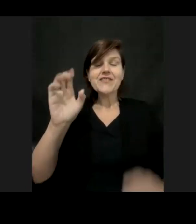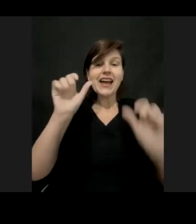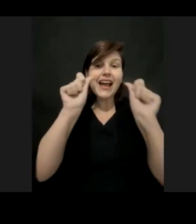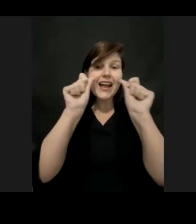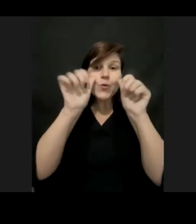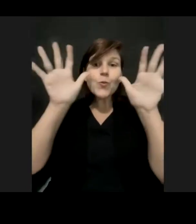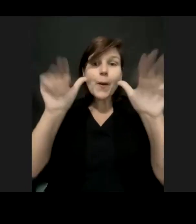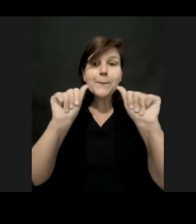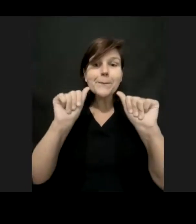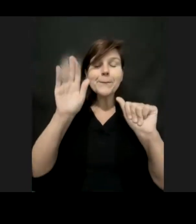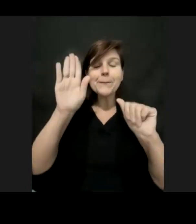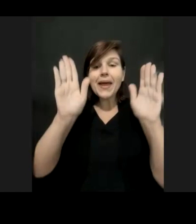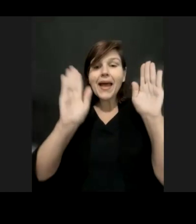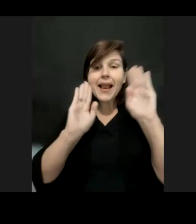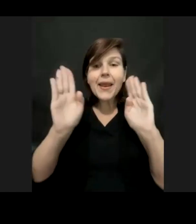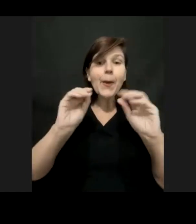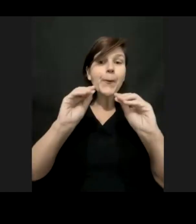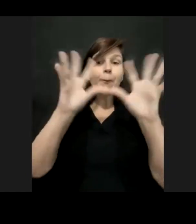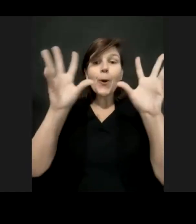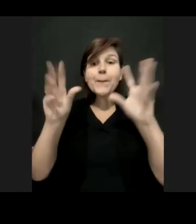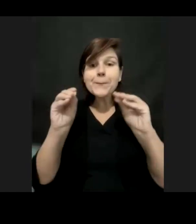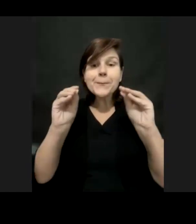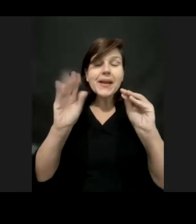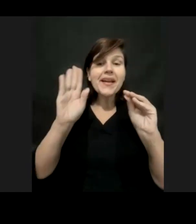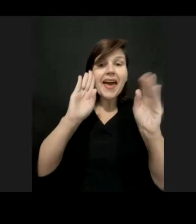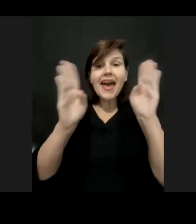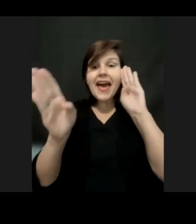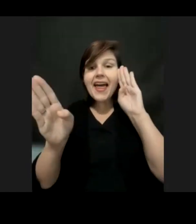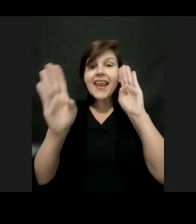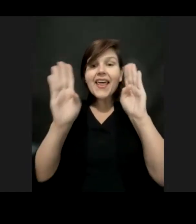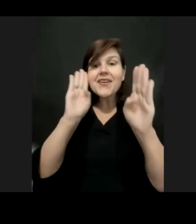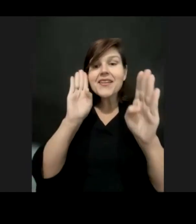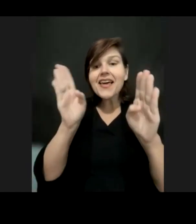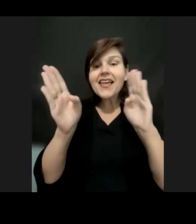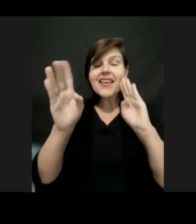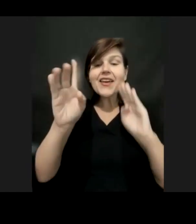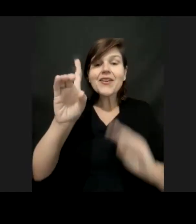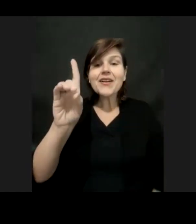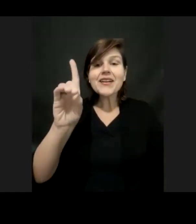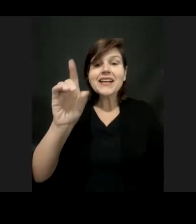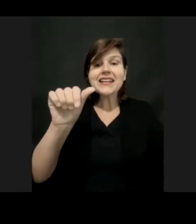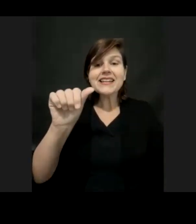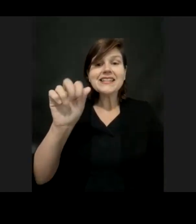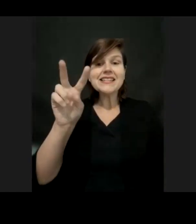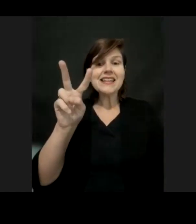David, David, hello, David. David, whoop!